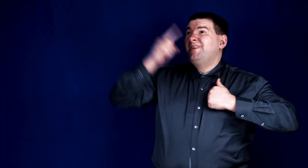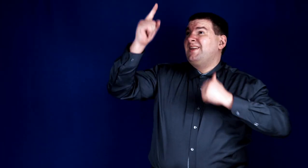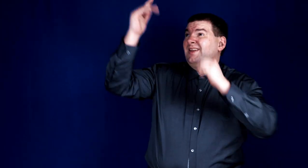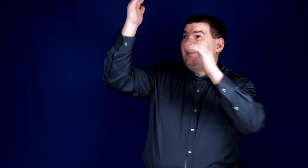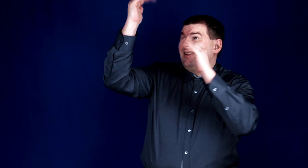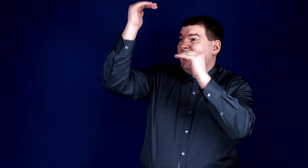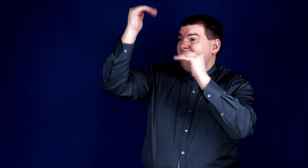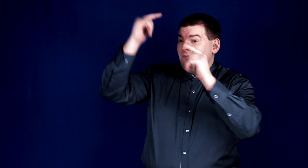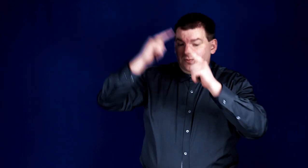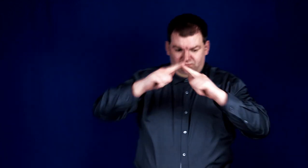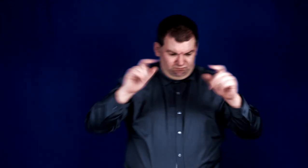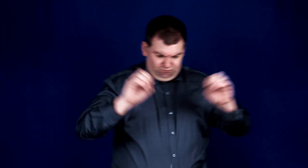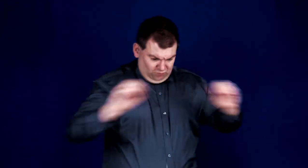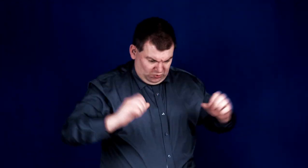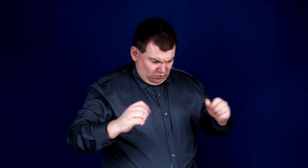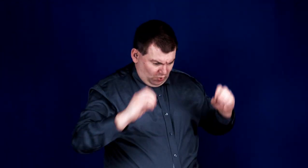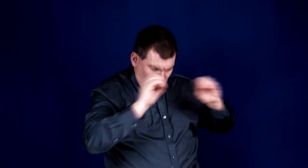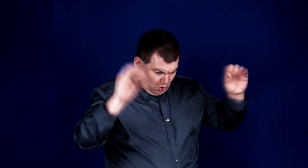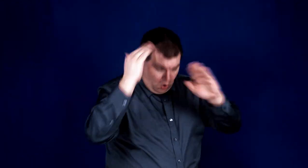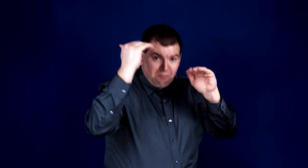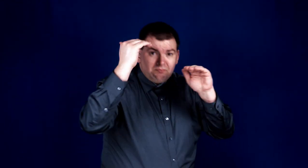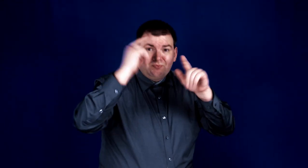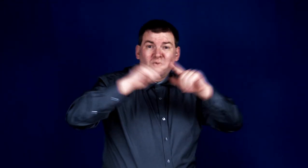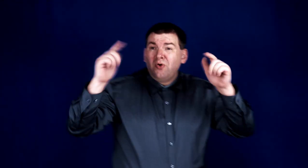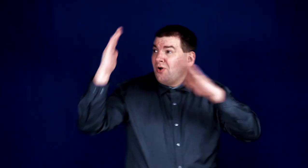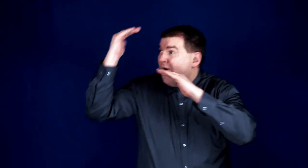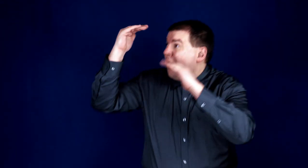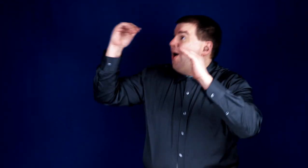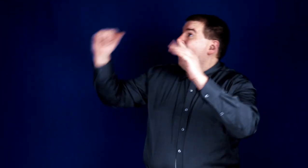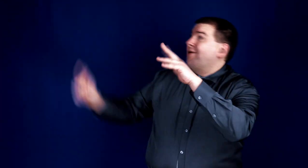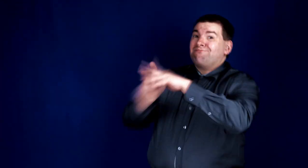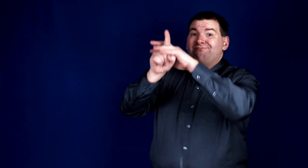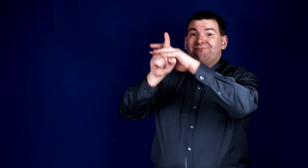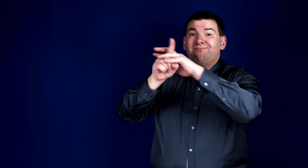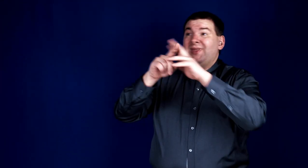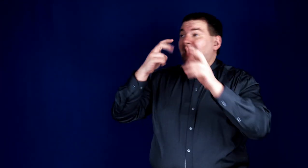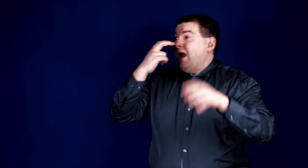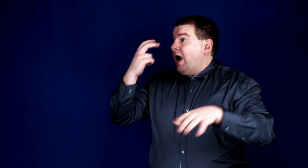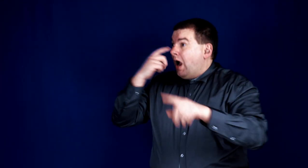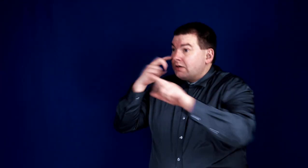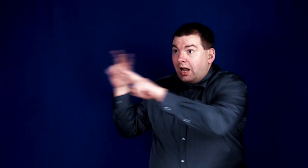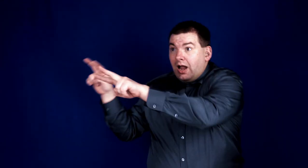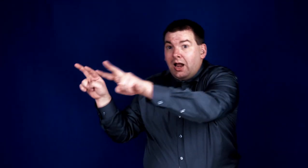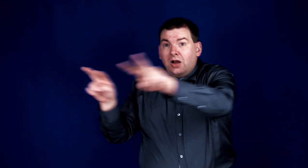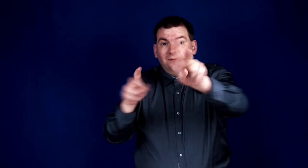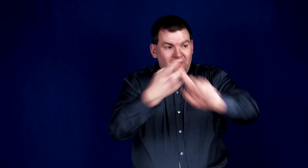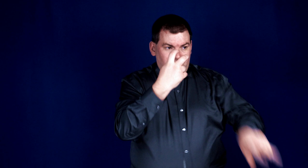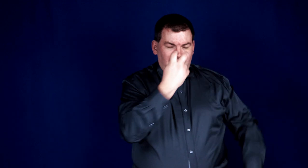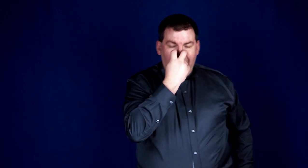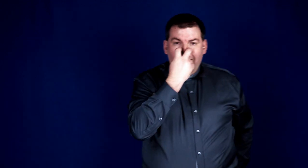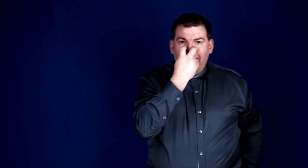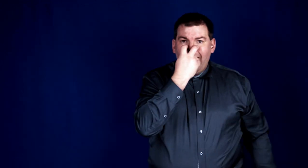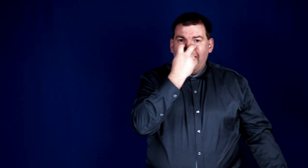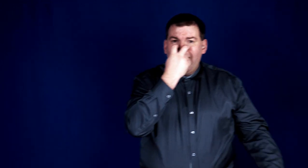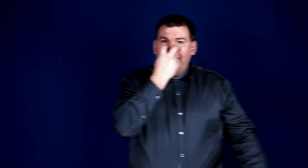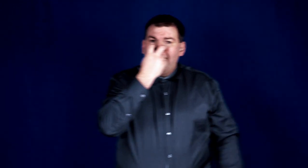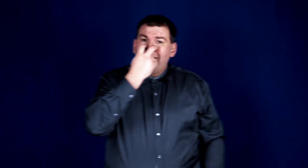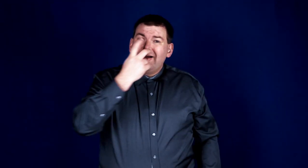He's hope to the hopeless and sight to the blind.